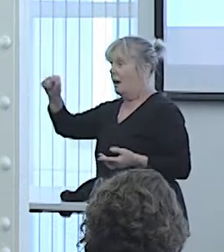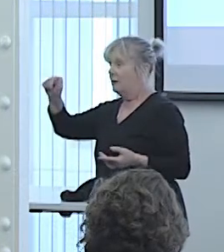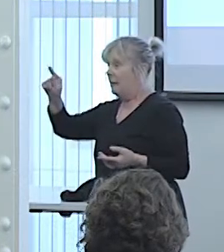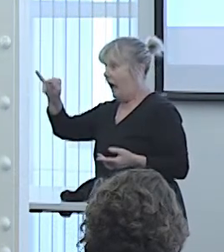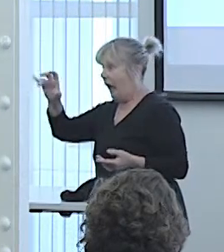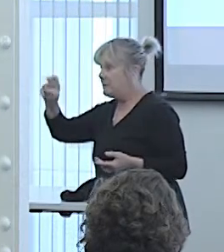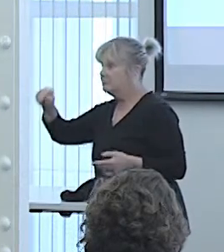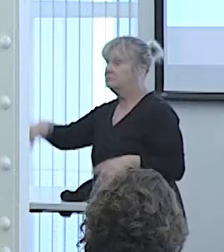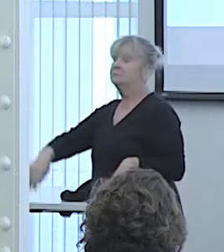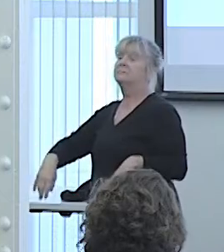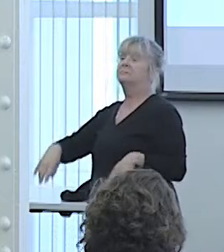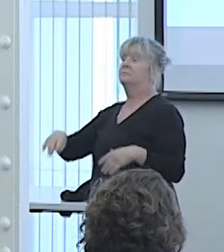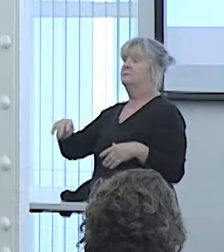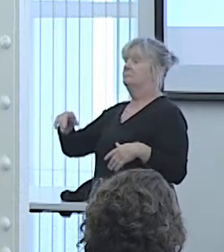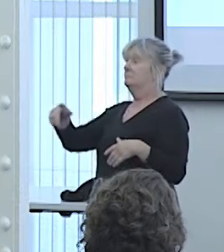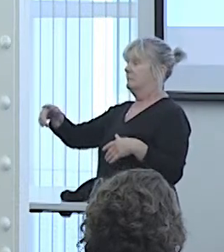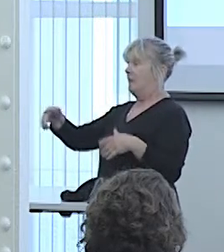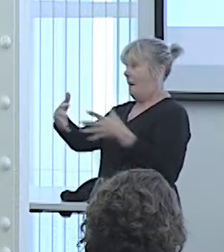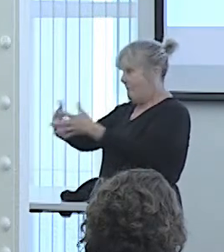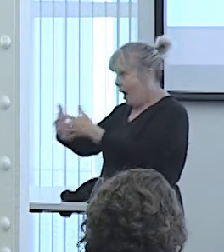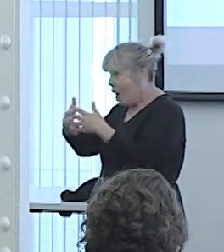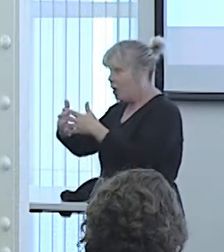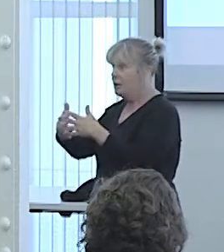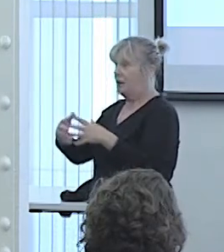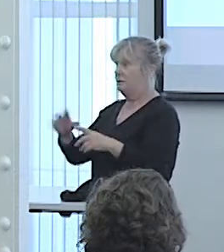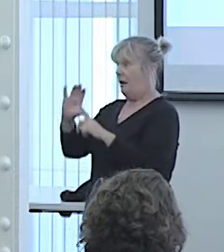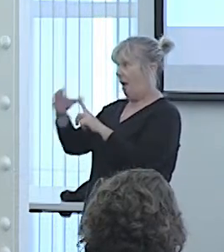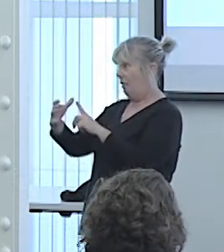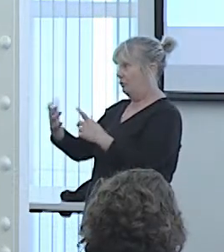the American culture is much more family based